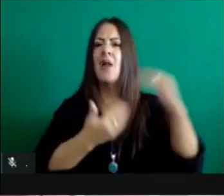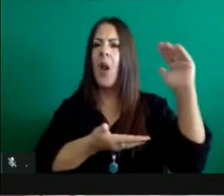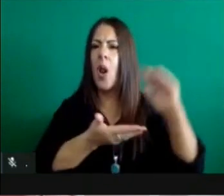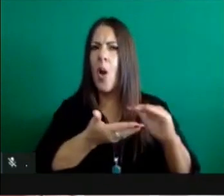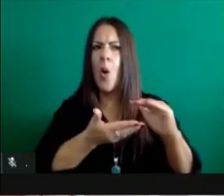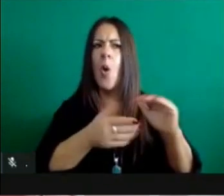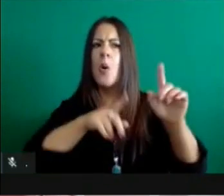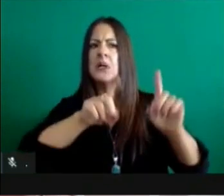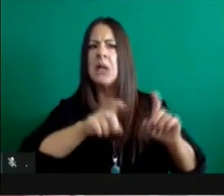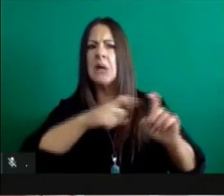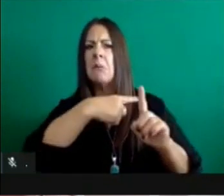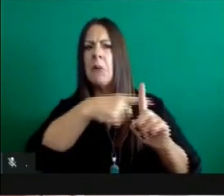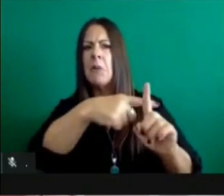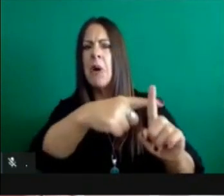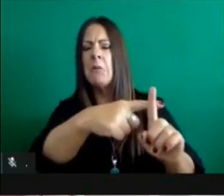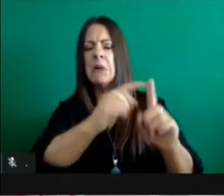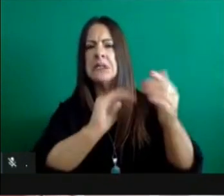THE UNITED STATES HAS BEEN,